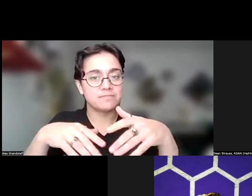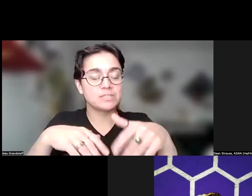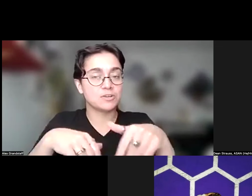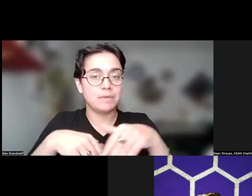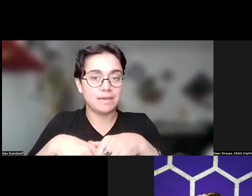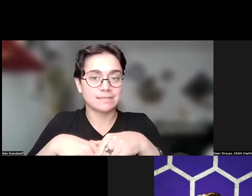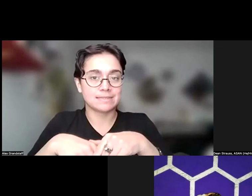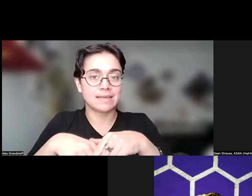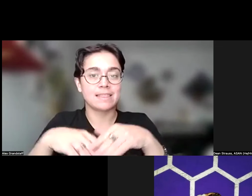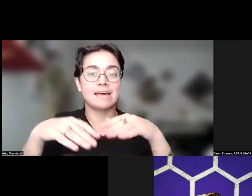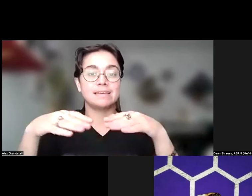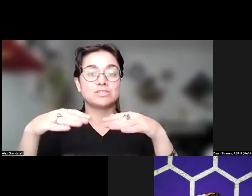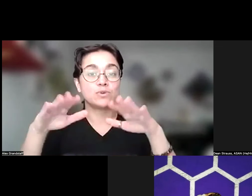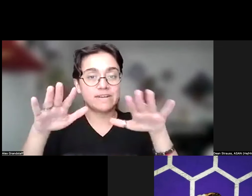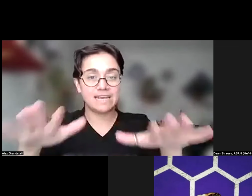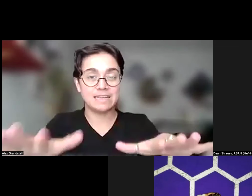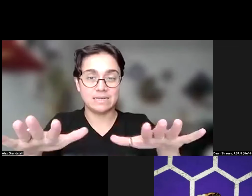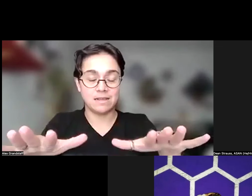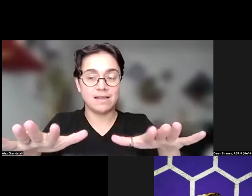I believe I am going to explain it correctly.